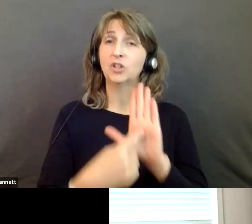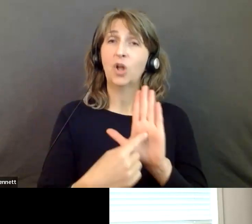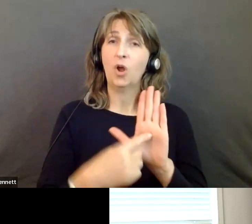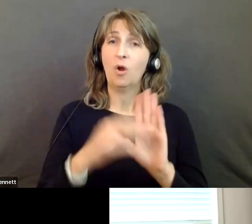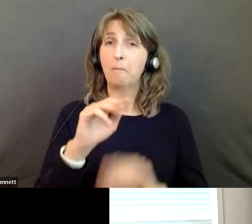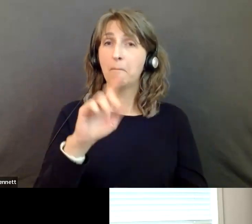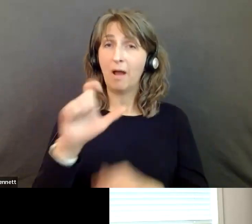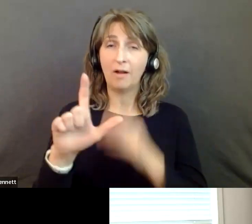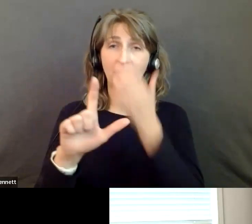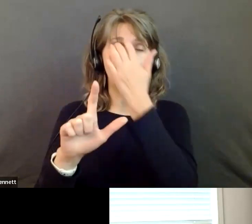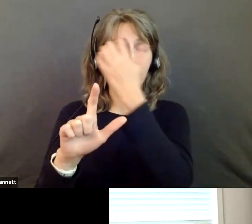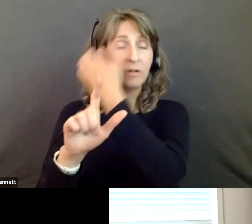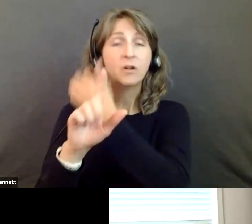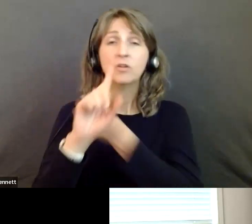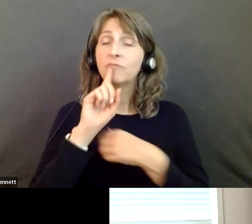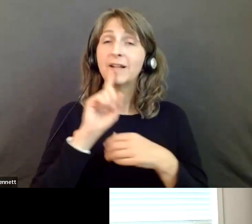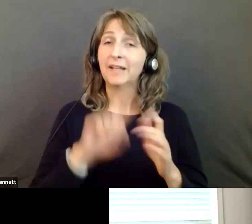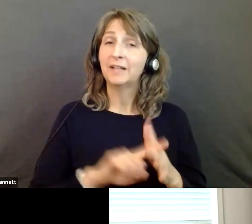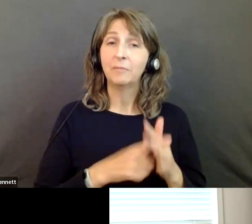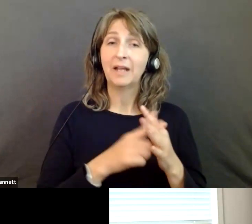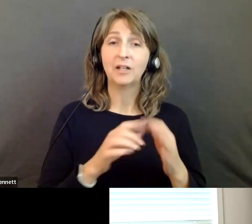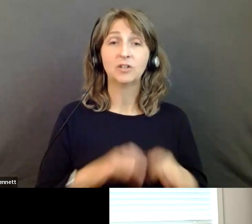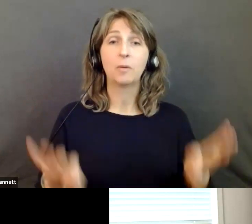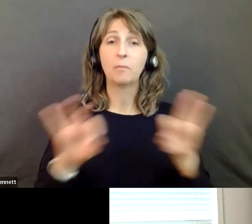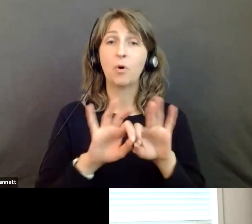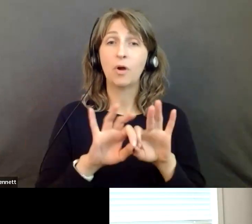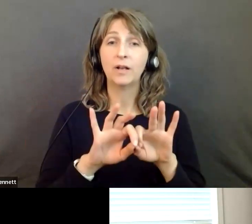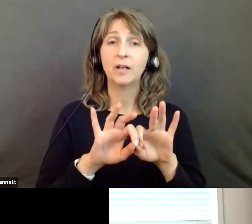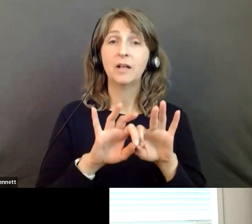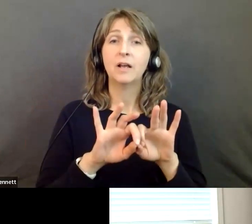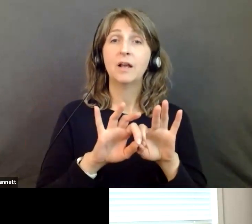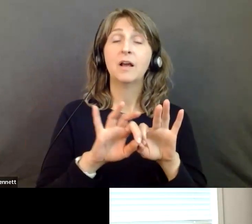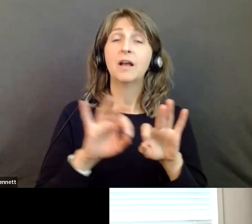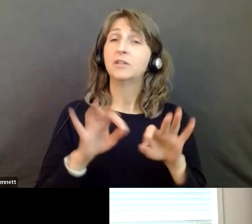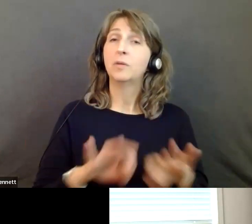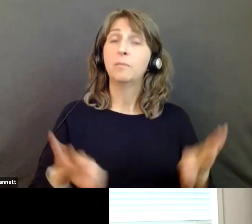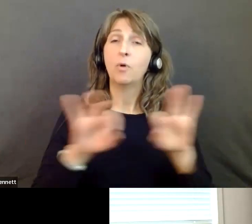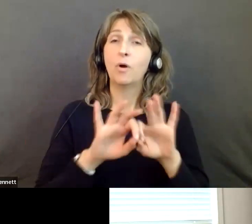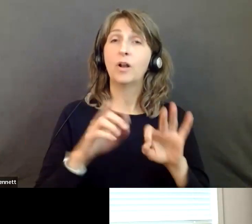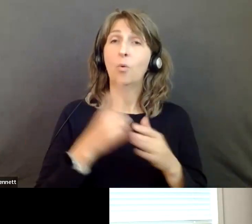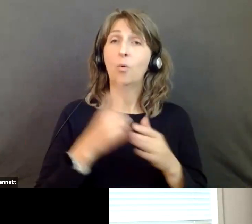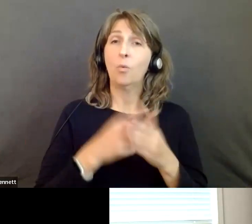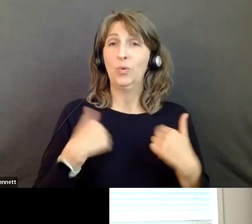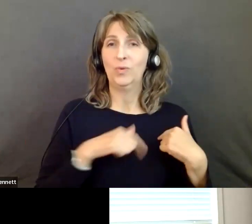With the student in the beginning. When they're learning, it's not with the student can or cannot do.